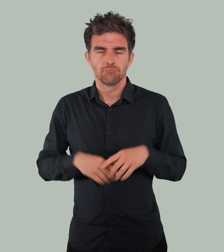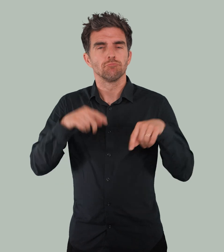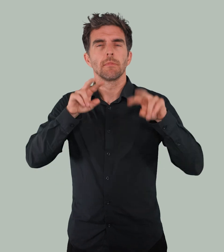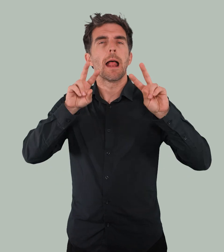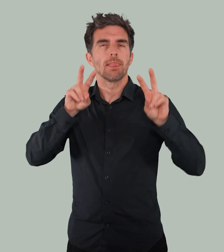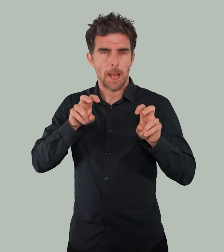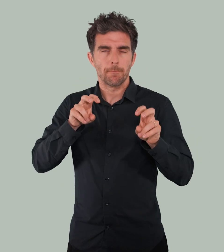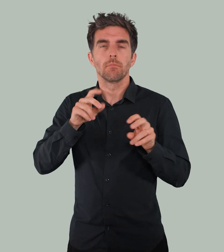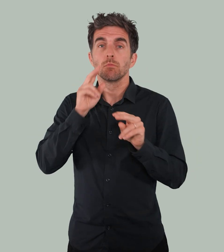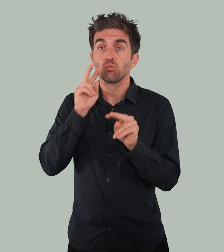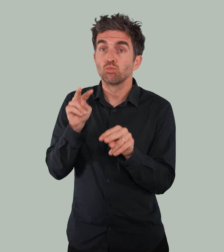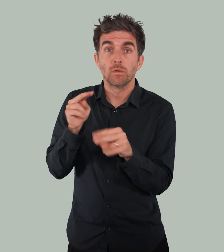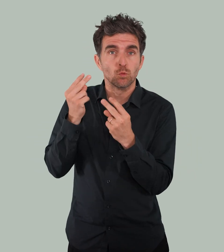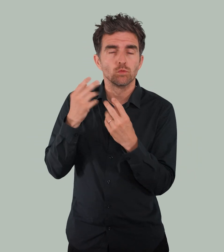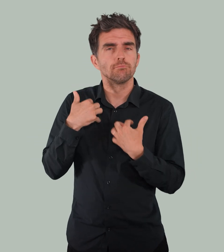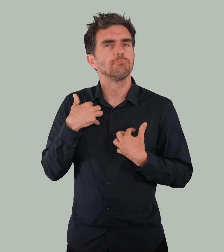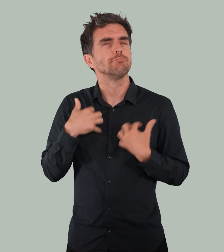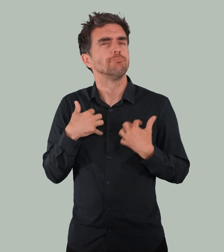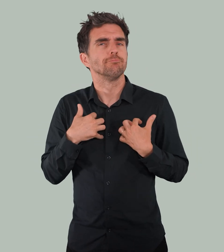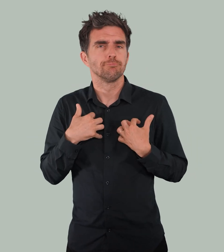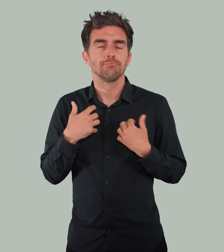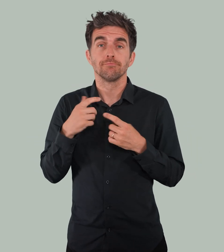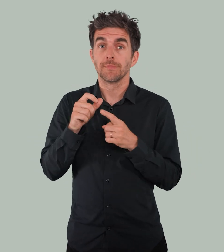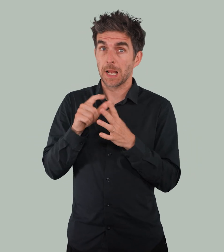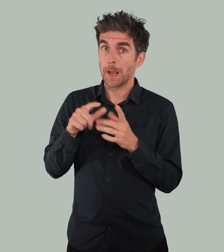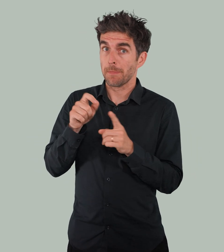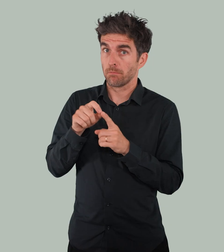Through this theme, the Review is interested in understanding what PIP